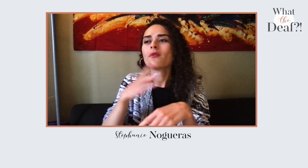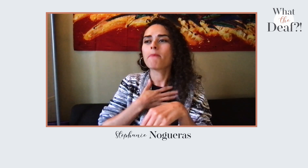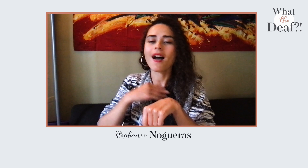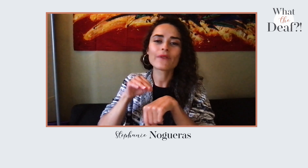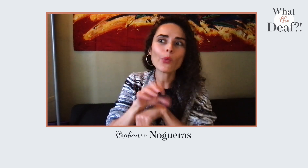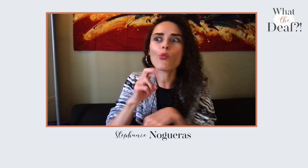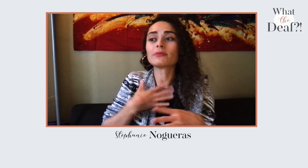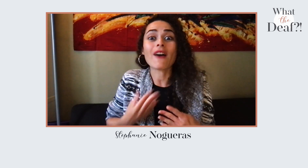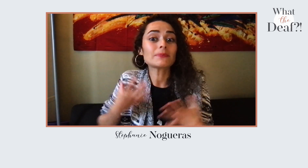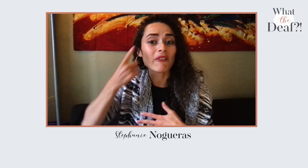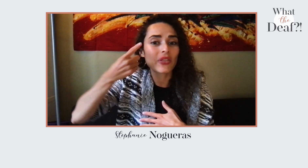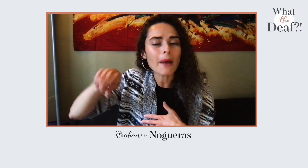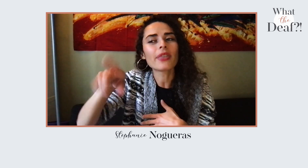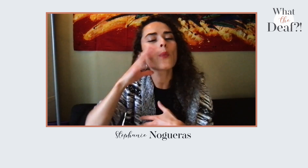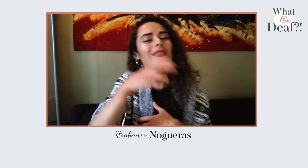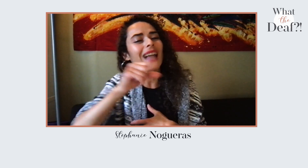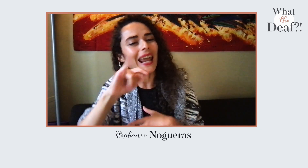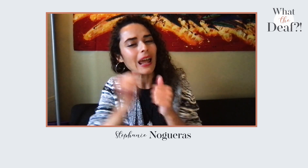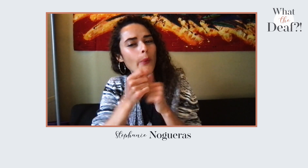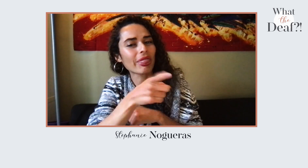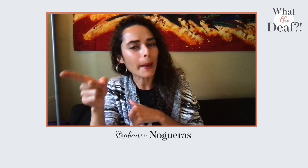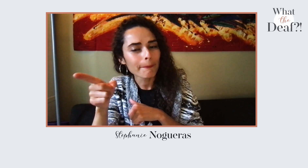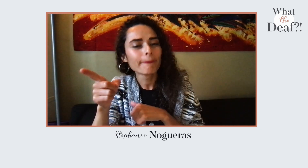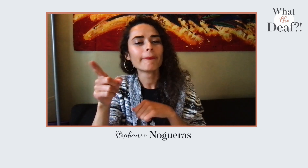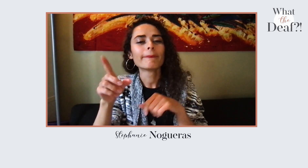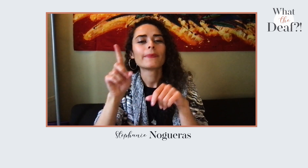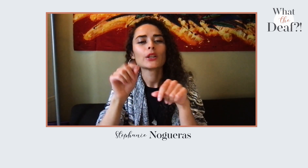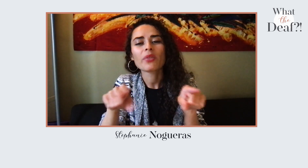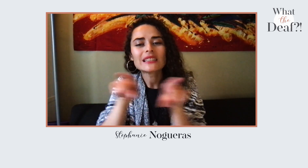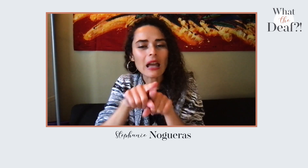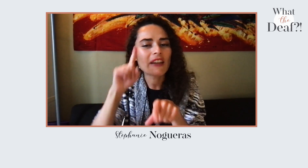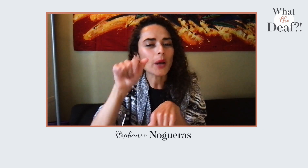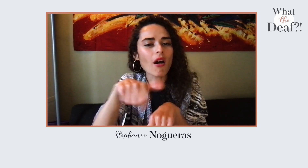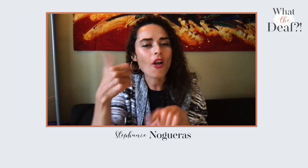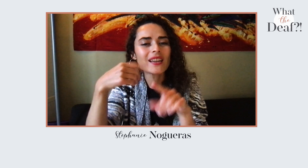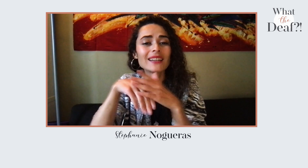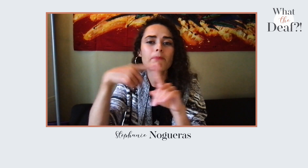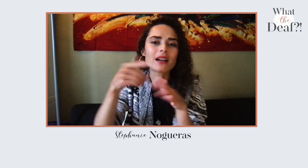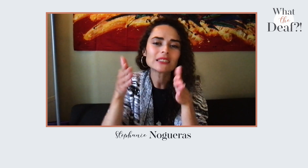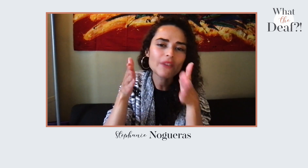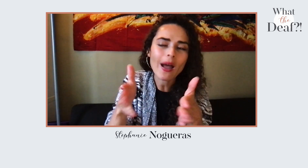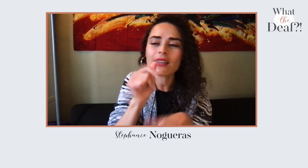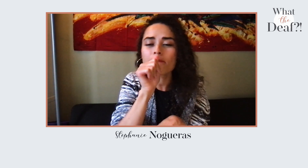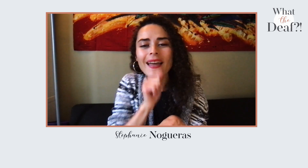giving them my feedback, my opinion, all of those things. I hope that they can take that with them and use it in a positive way